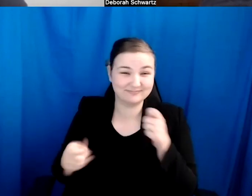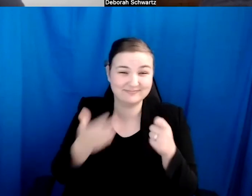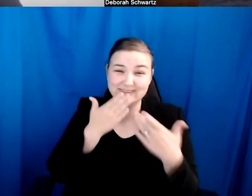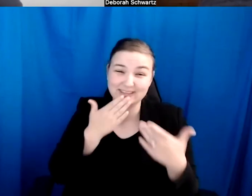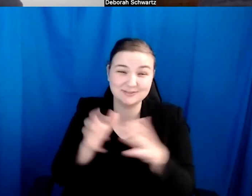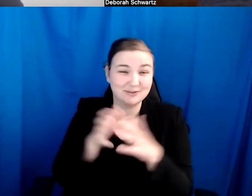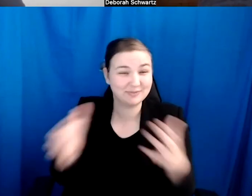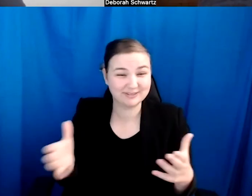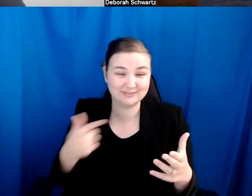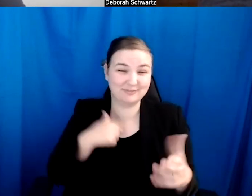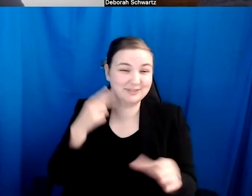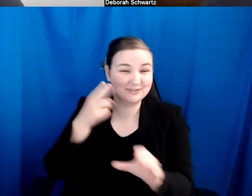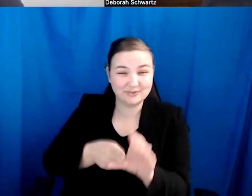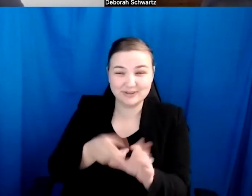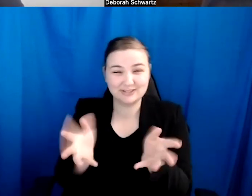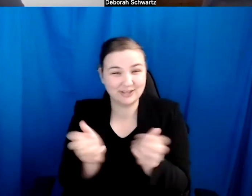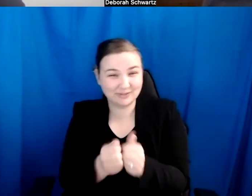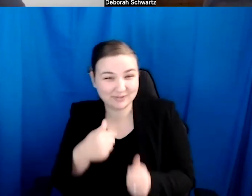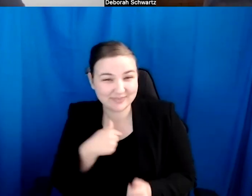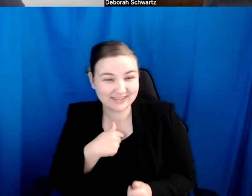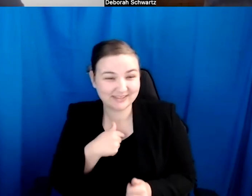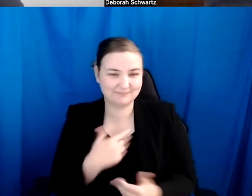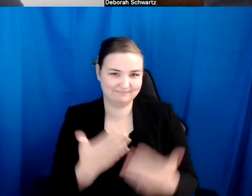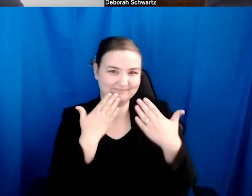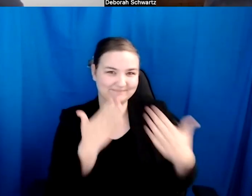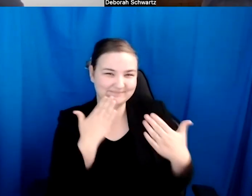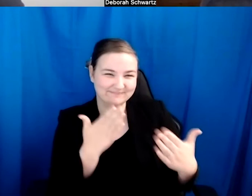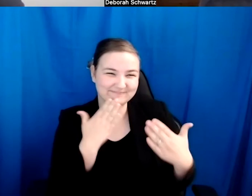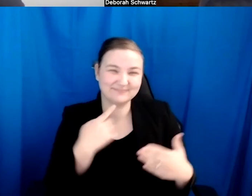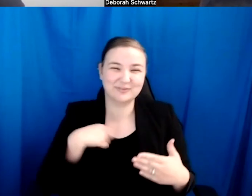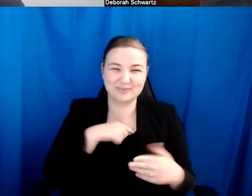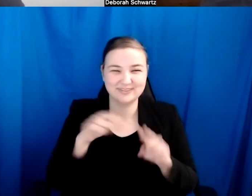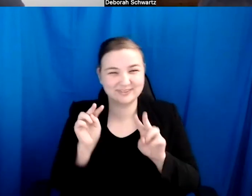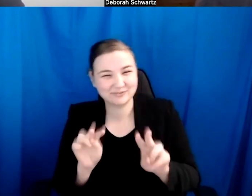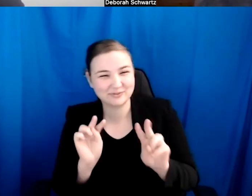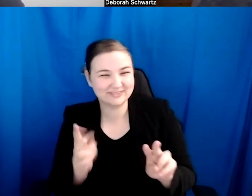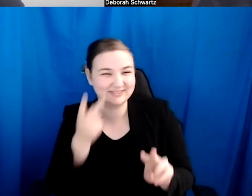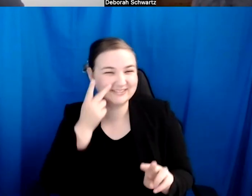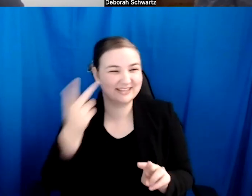And thank you, and we look forward to seeing the fruits of your labors,